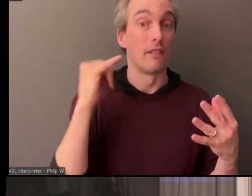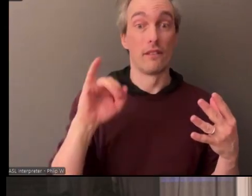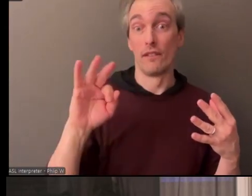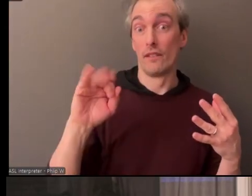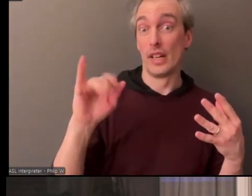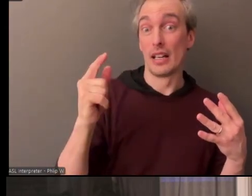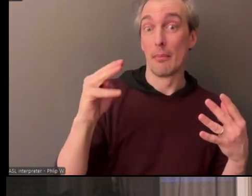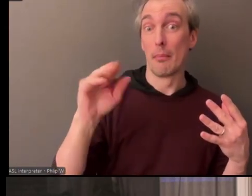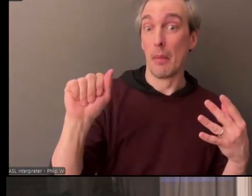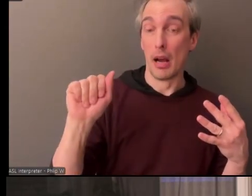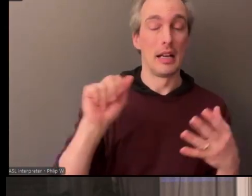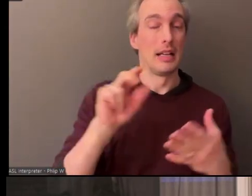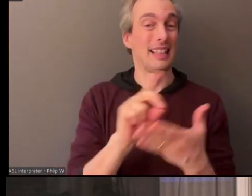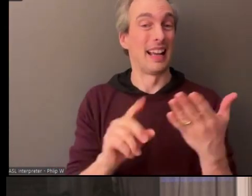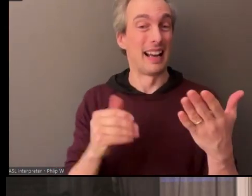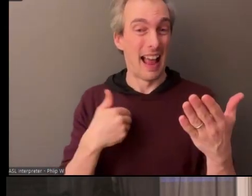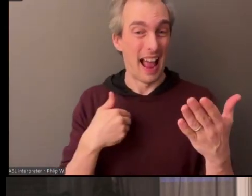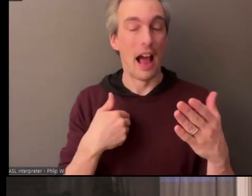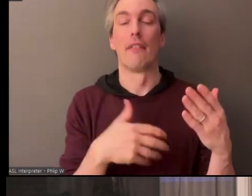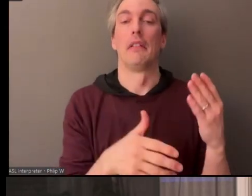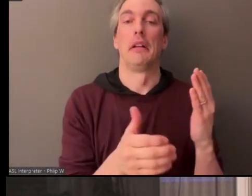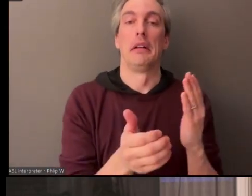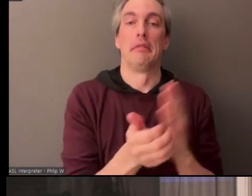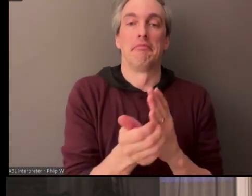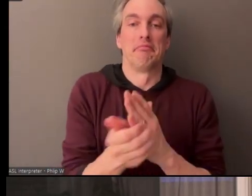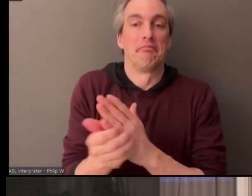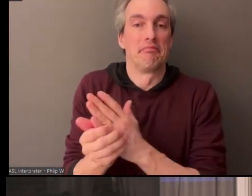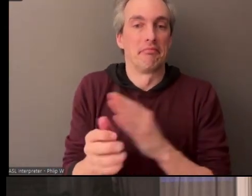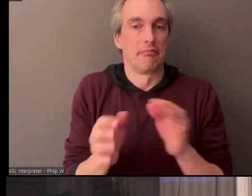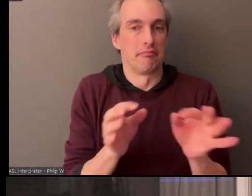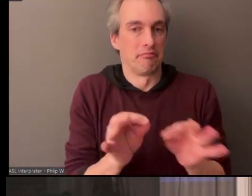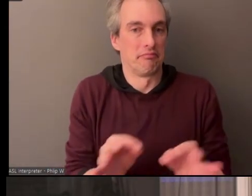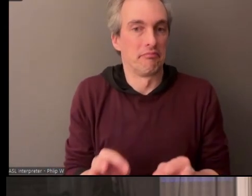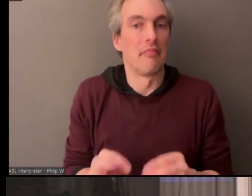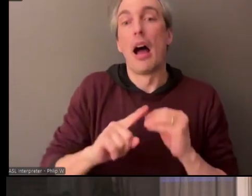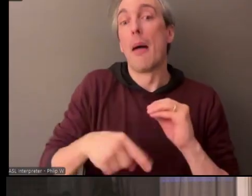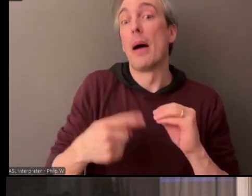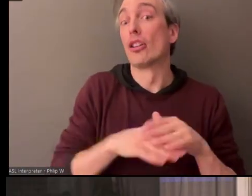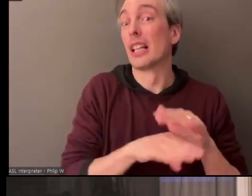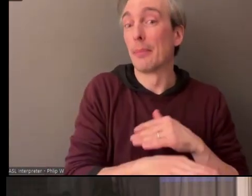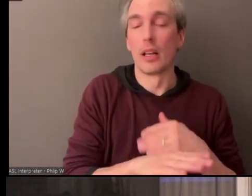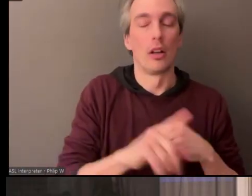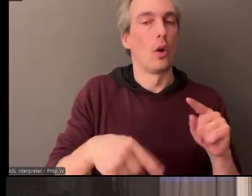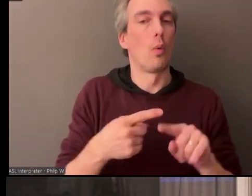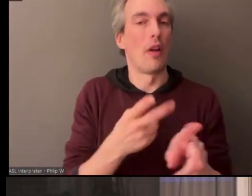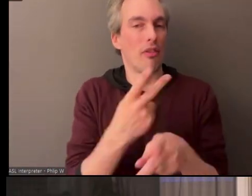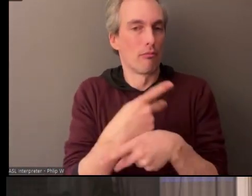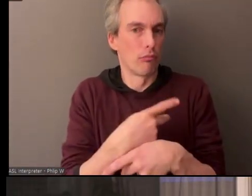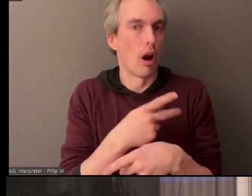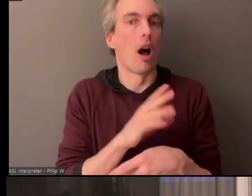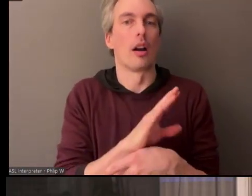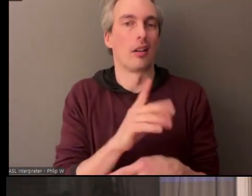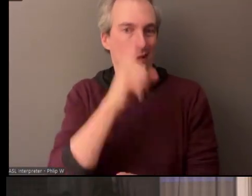We consider it to be ready to work on when the product goals are inclusive. If those three things aren't met, we're not ready to work on it.